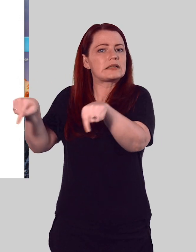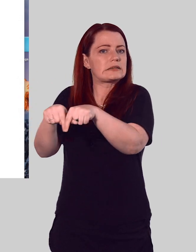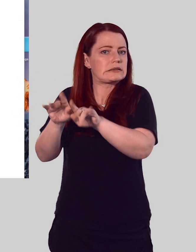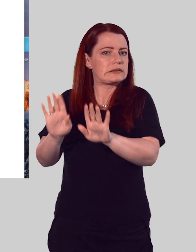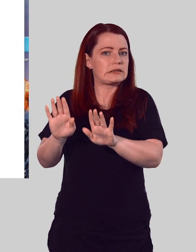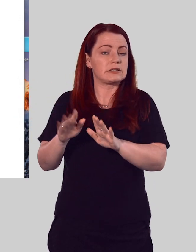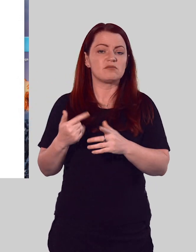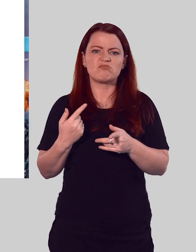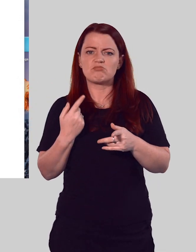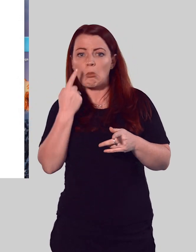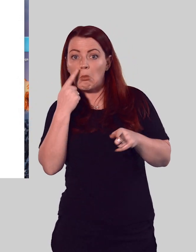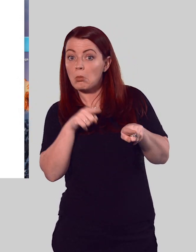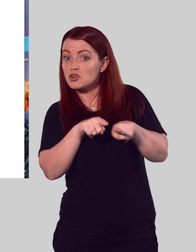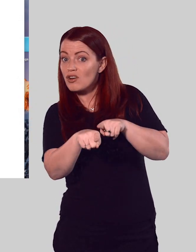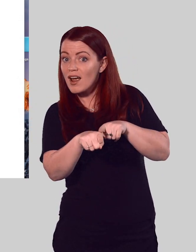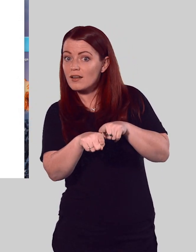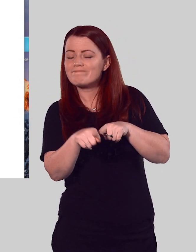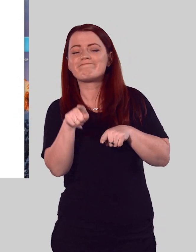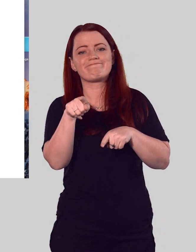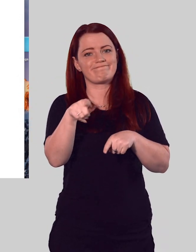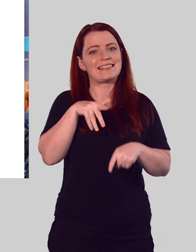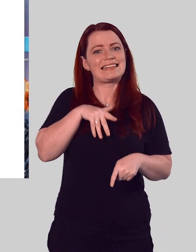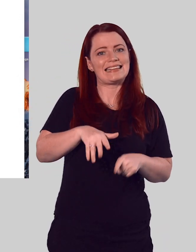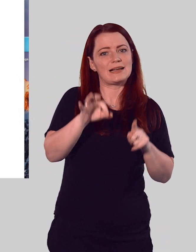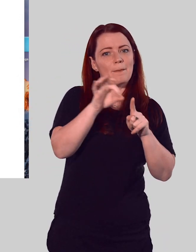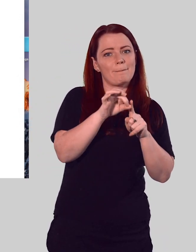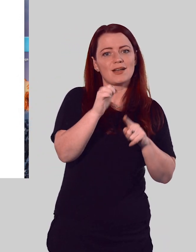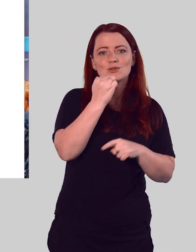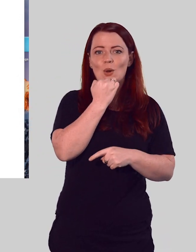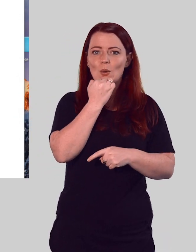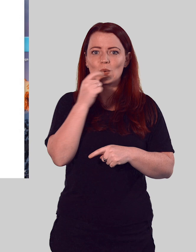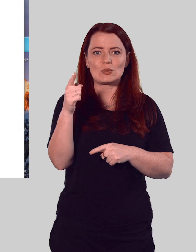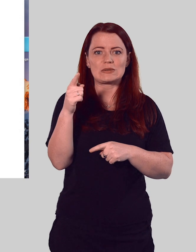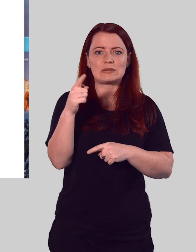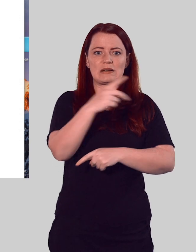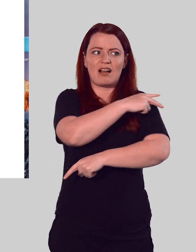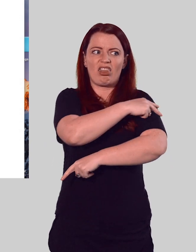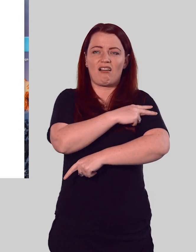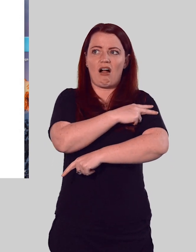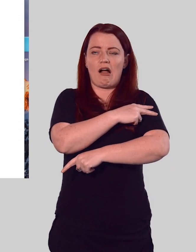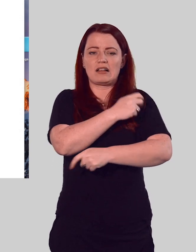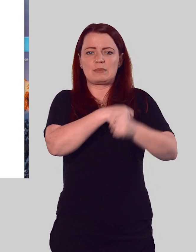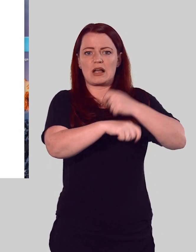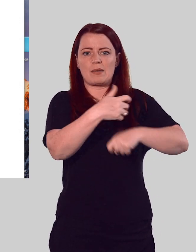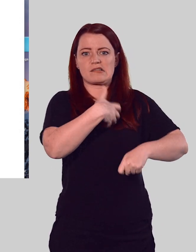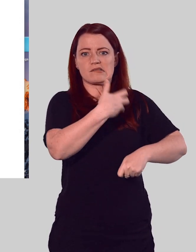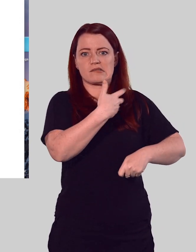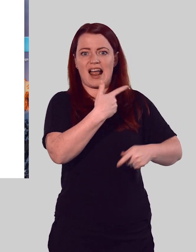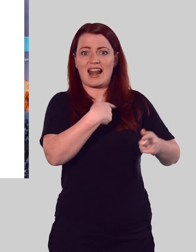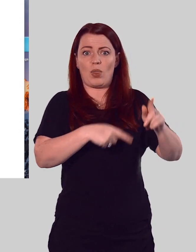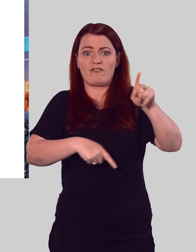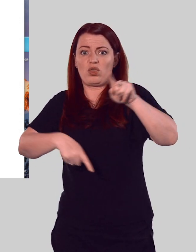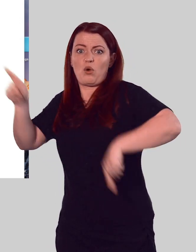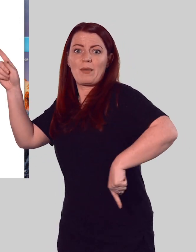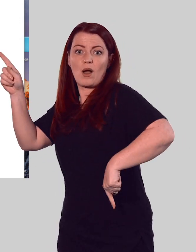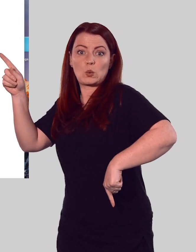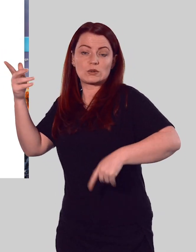I need a passcode and the security guard's getting antsy, oh and now they've thrown me out.